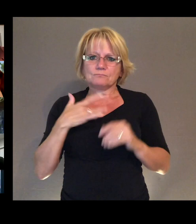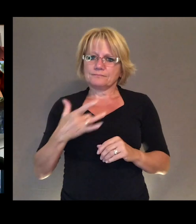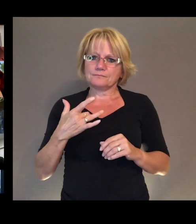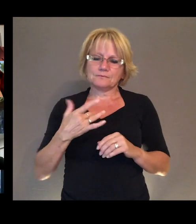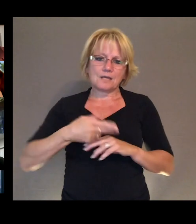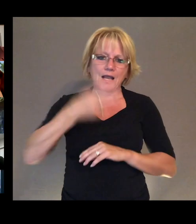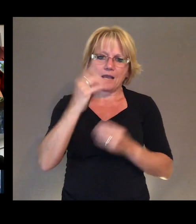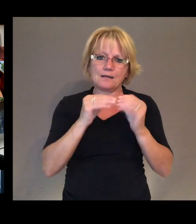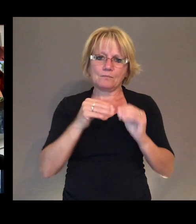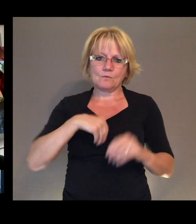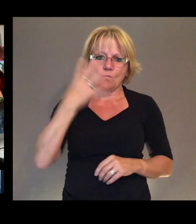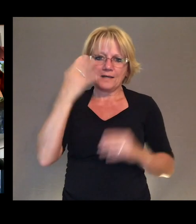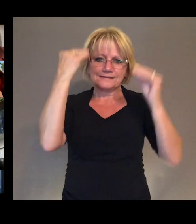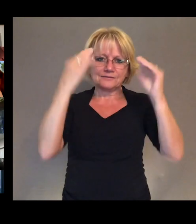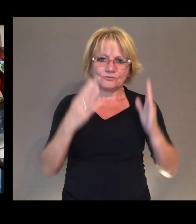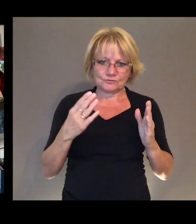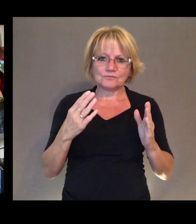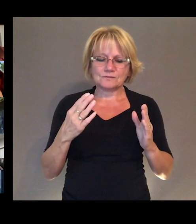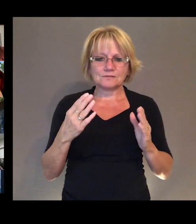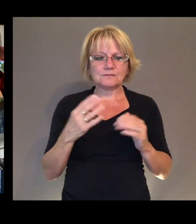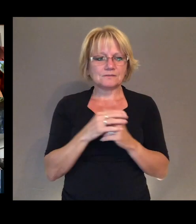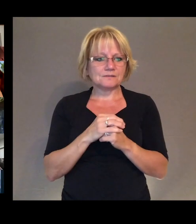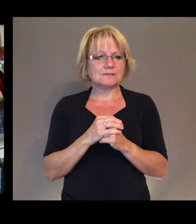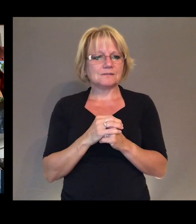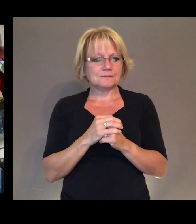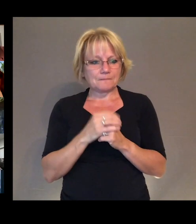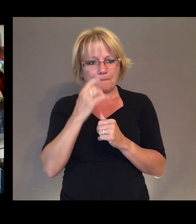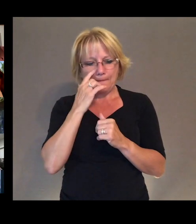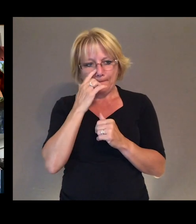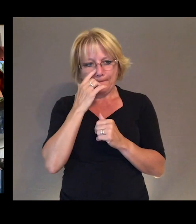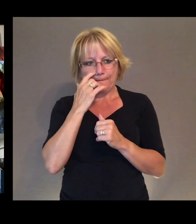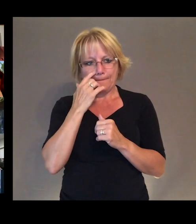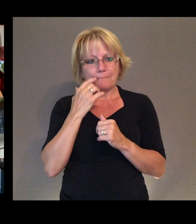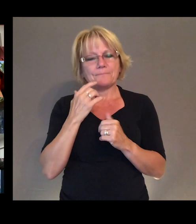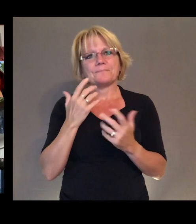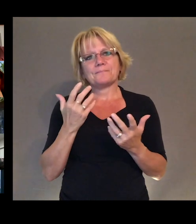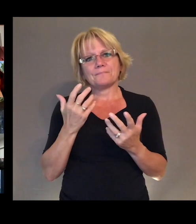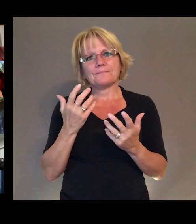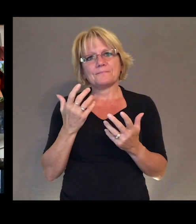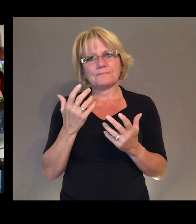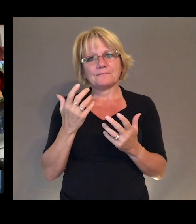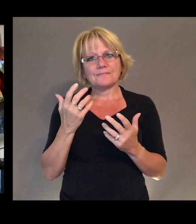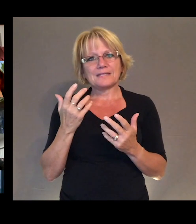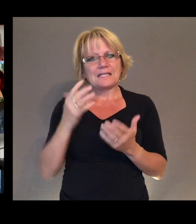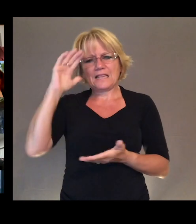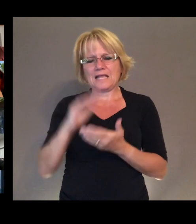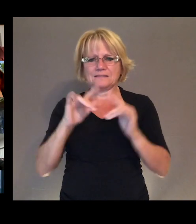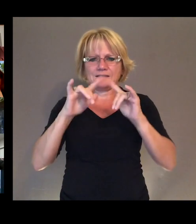More so even like school sites, it's even more white there's less and less diversity in those kinds of specialized areas.